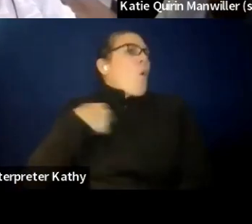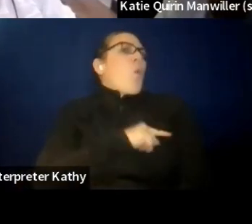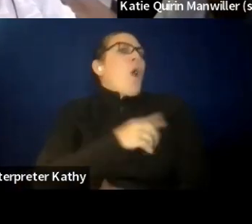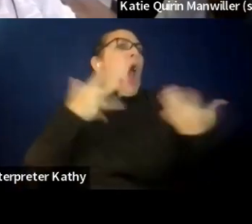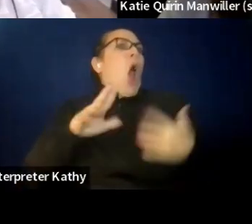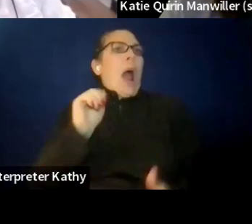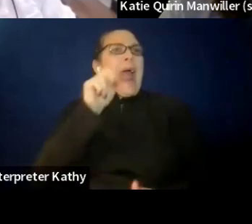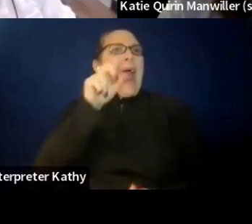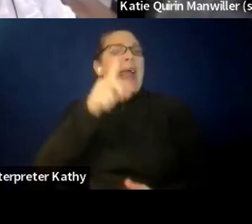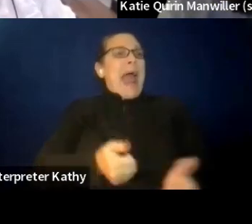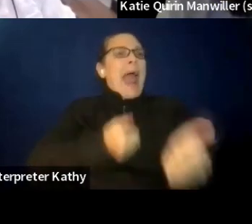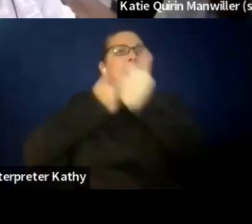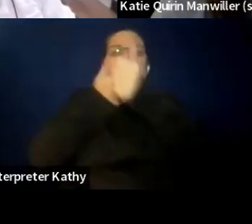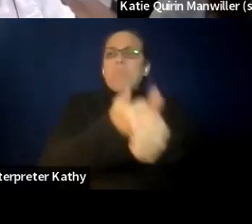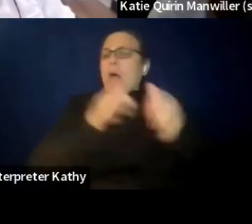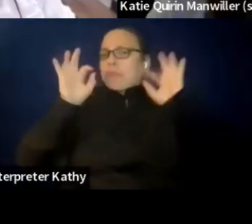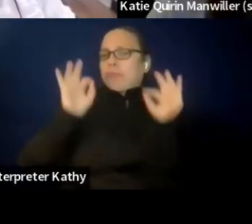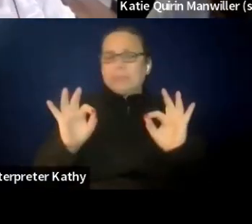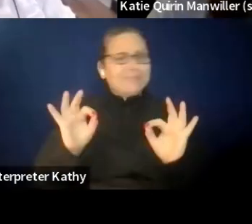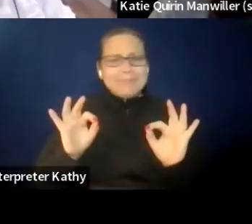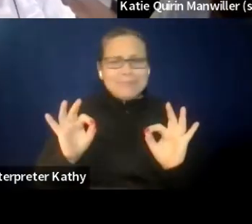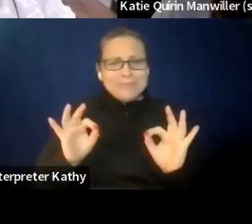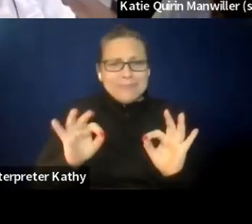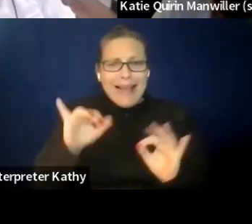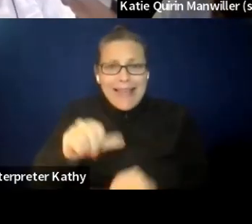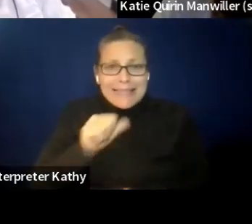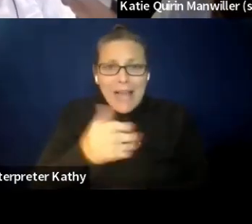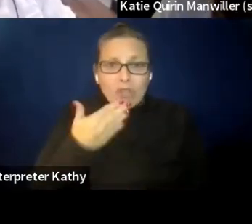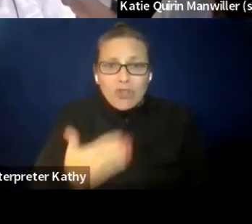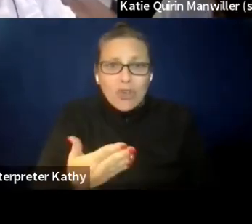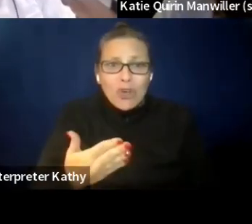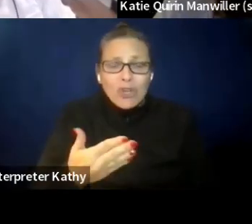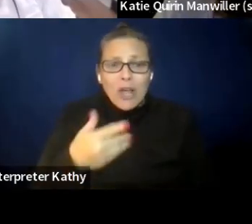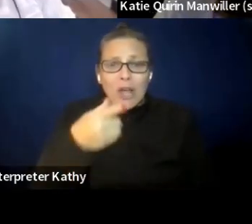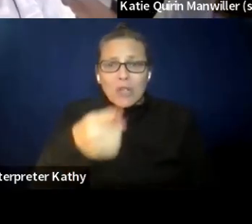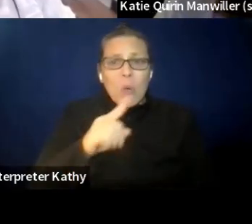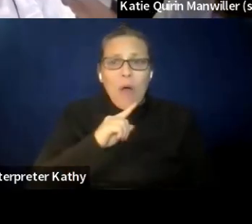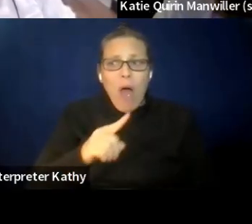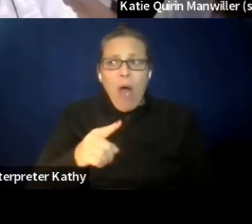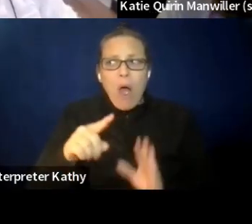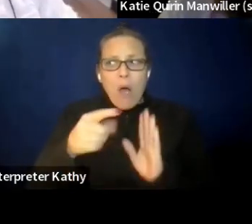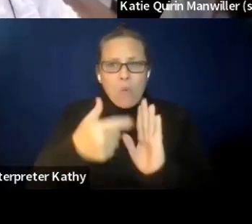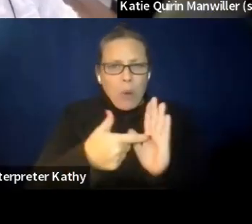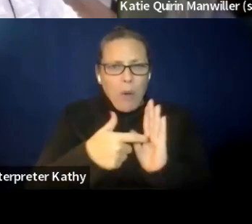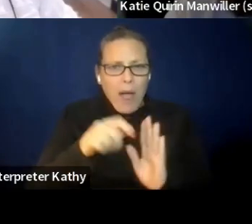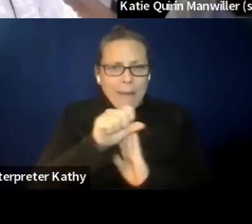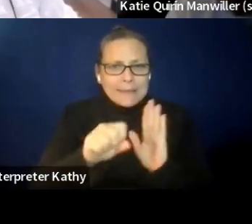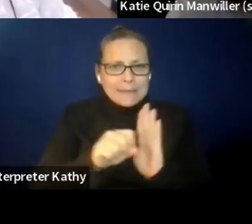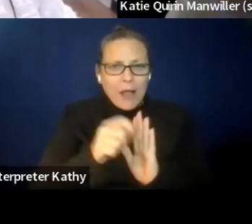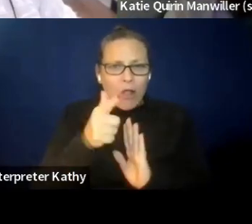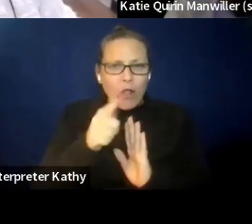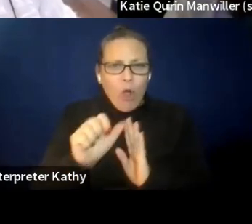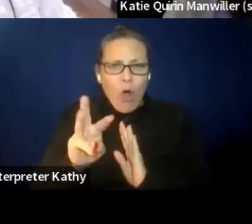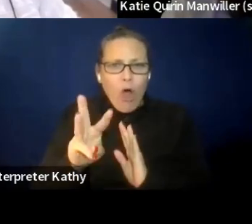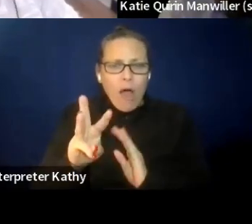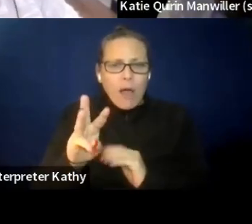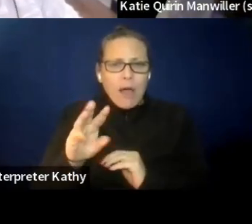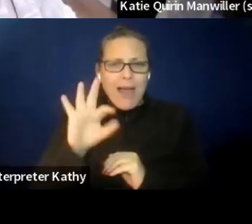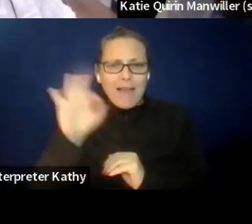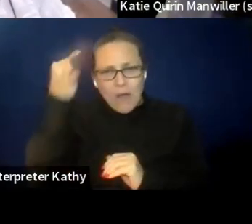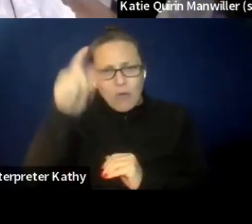required to do by law. When we treat it as like this achievement that we became ADA compliant, that's not a good thing,